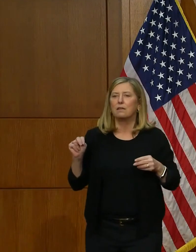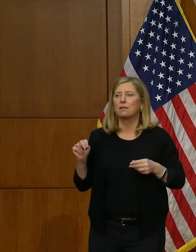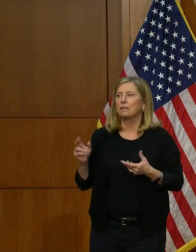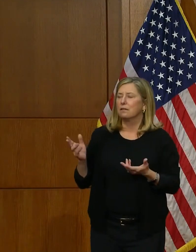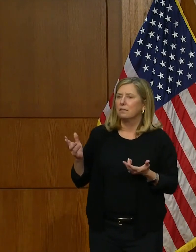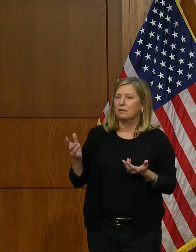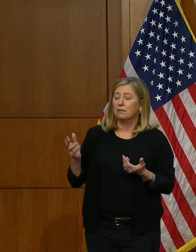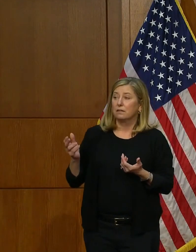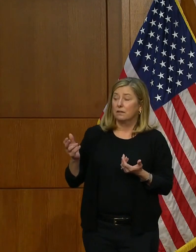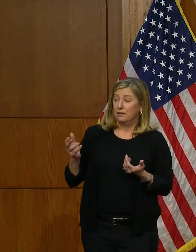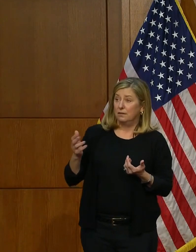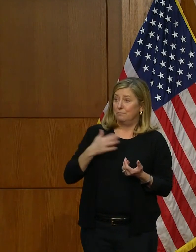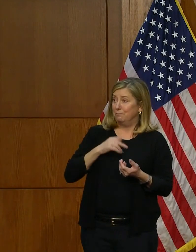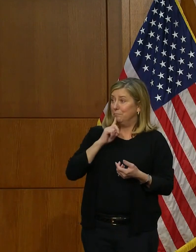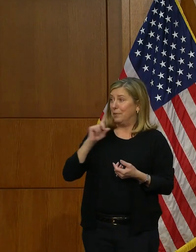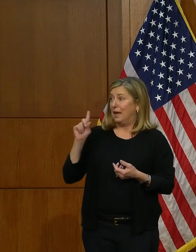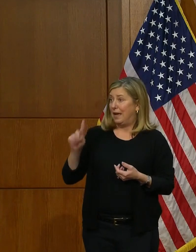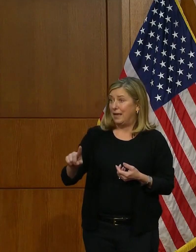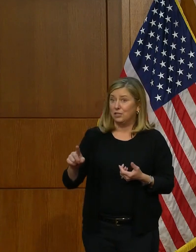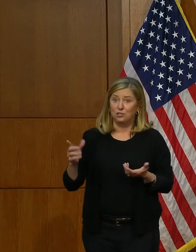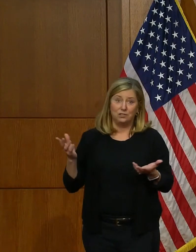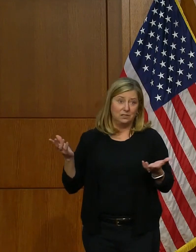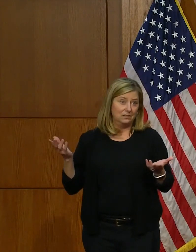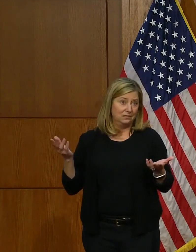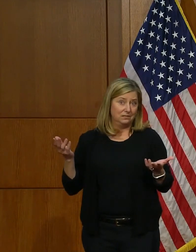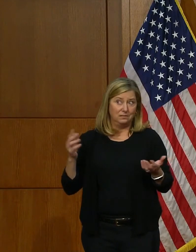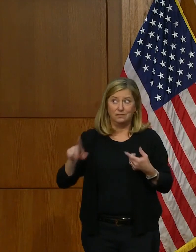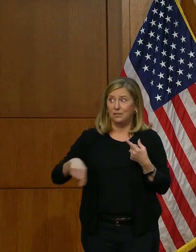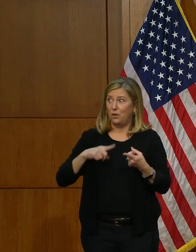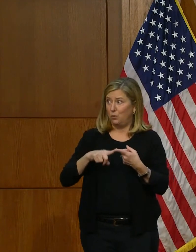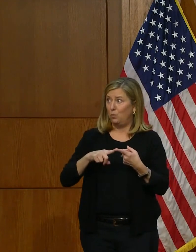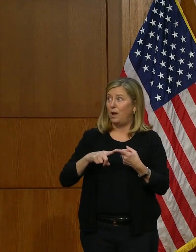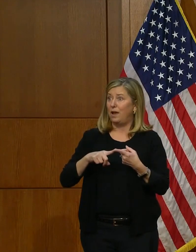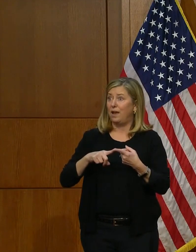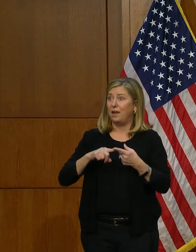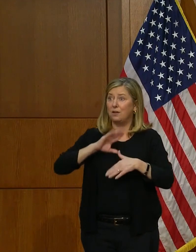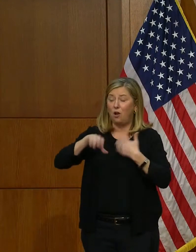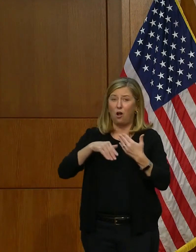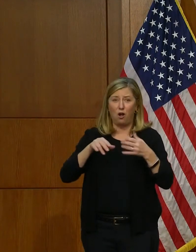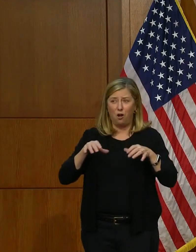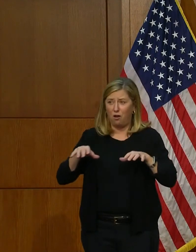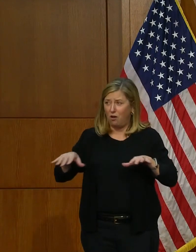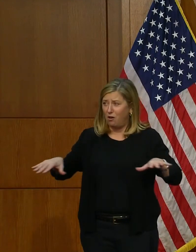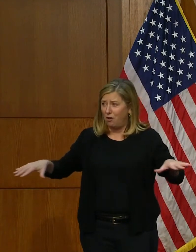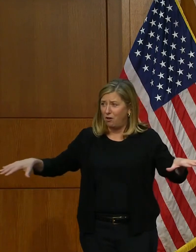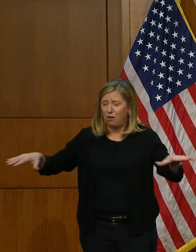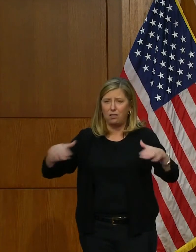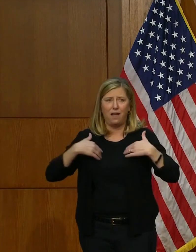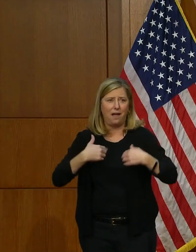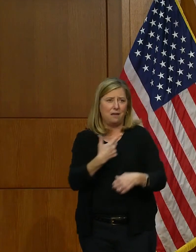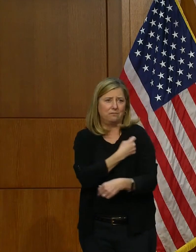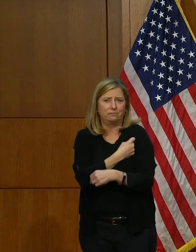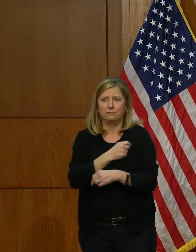ABLE TO TAKE THIS MASK OFF AND. AND THE ANSWER. THAT REALLY IS